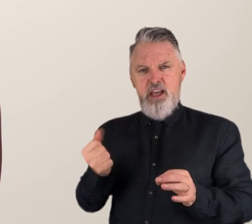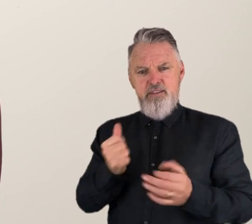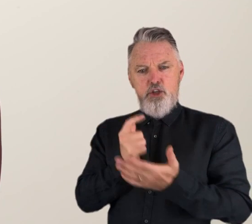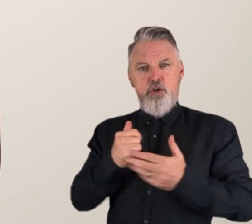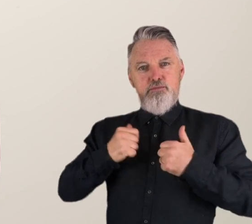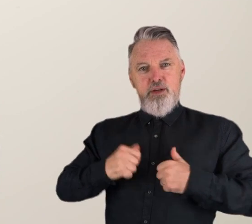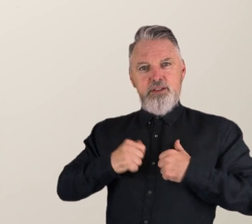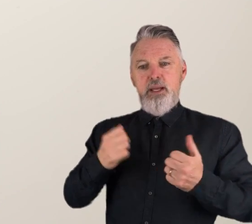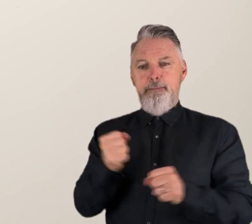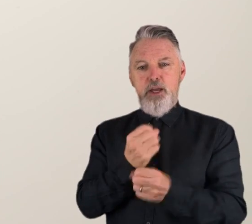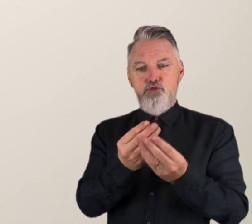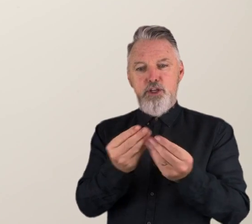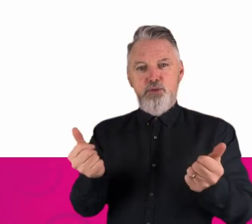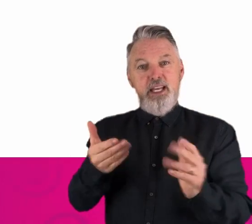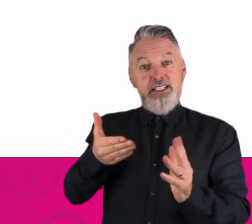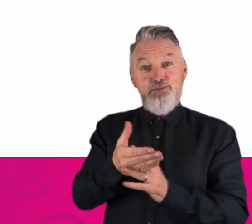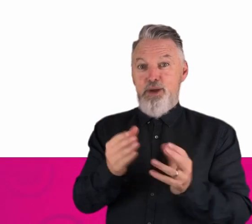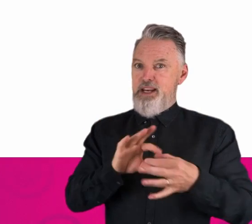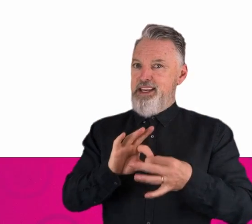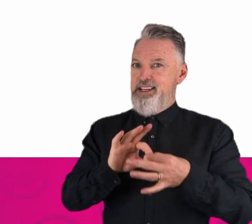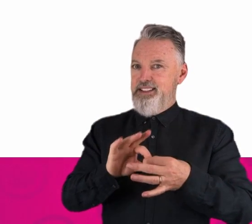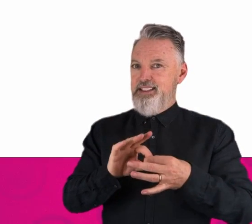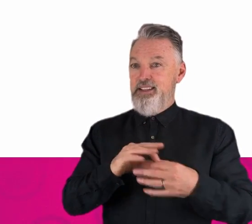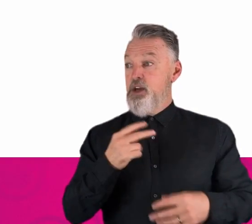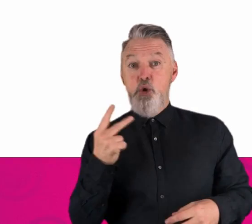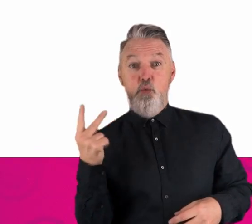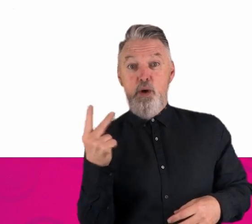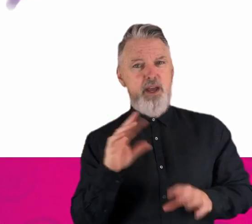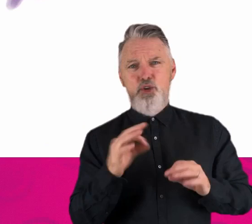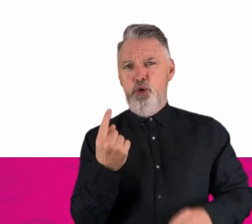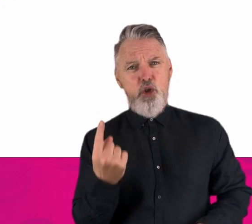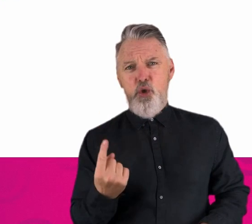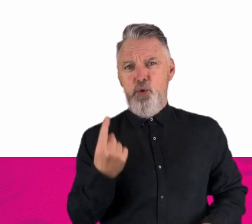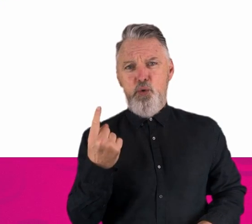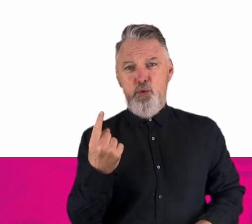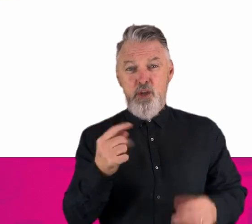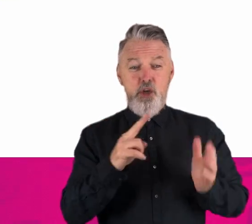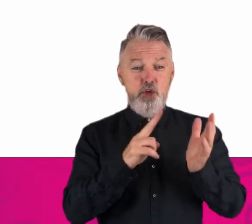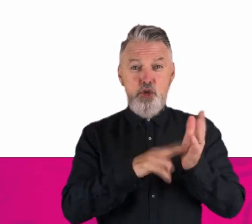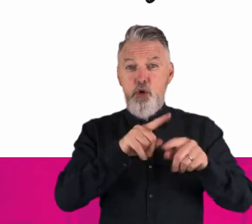accessible and engaging. We are not alone. Neurodiverse people face huge barriers to employment,